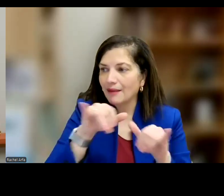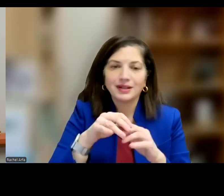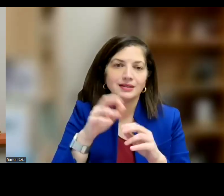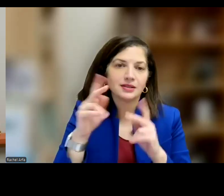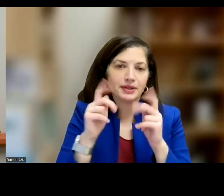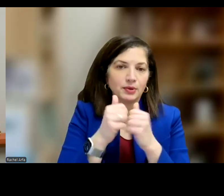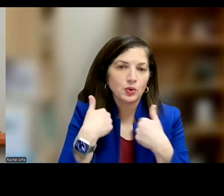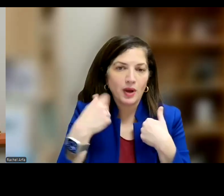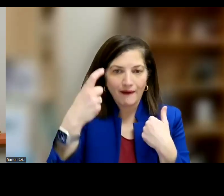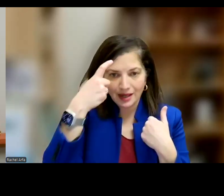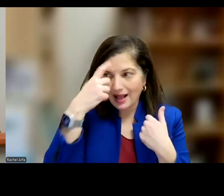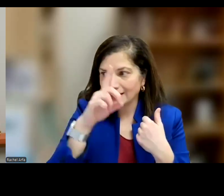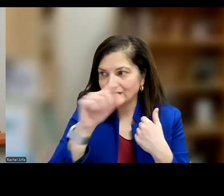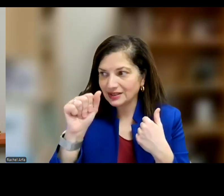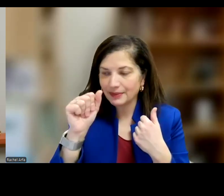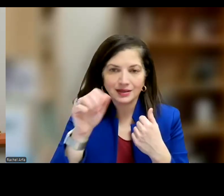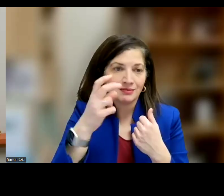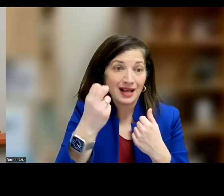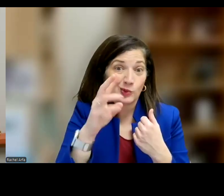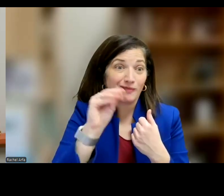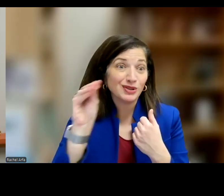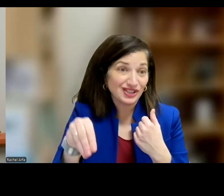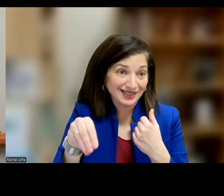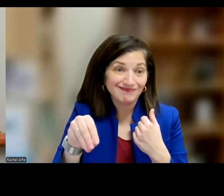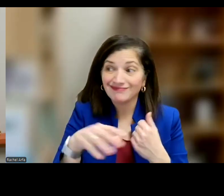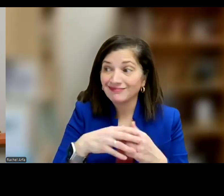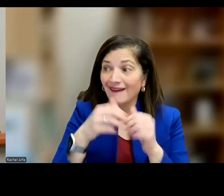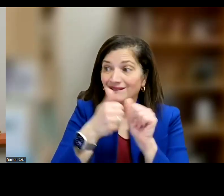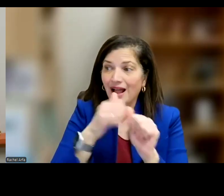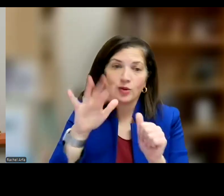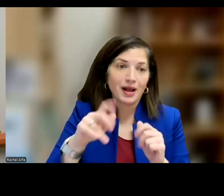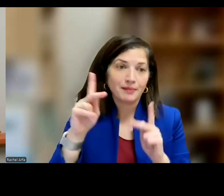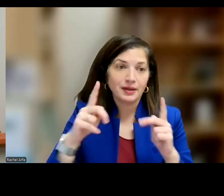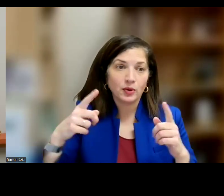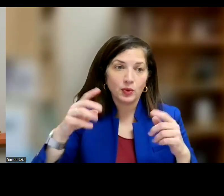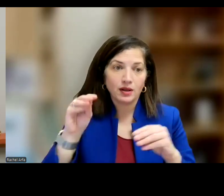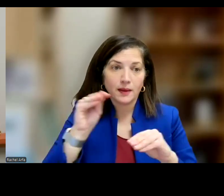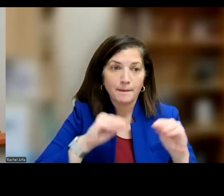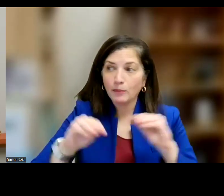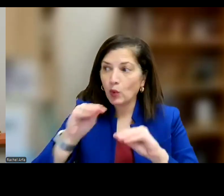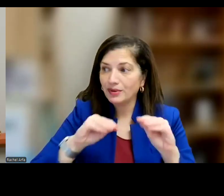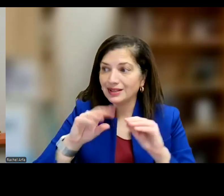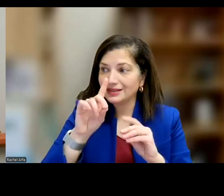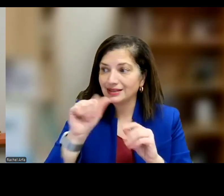13:04:36 of disabilities for people in 13:04:37 Chicago. The most common is 13:04:39 people who have cognitive 13:04:42 disabilities, which is 12%,